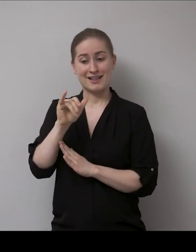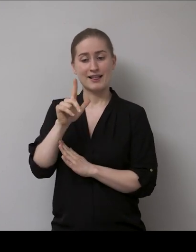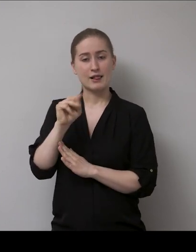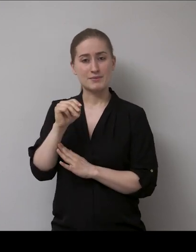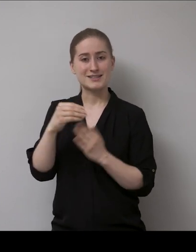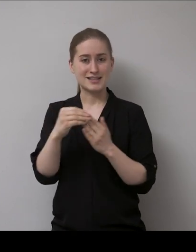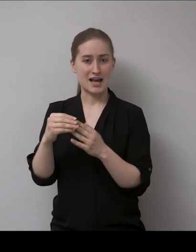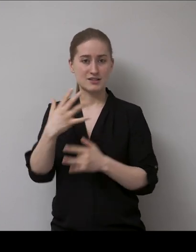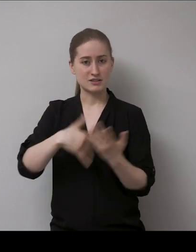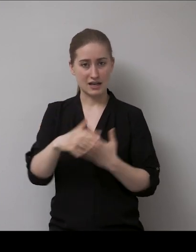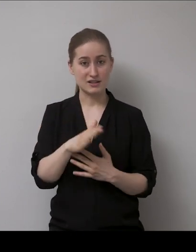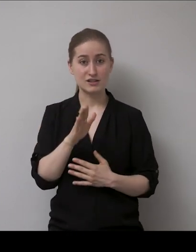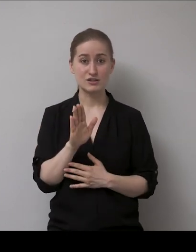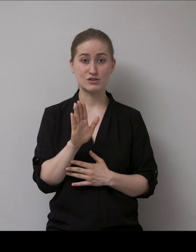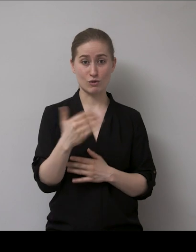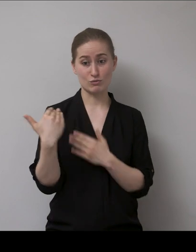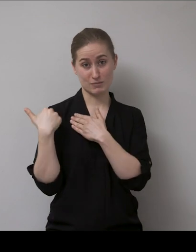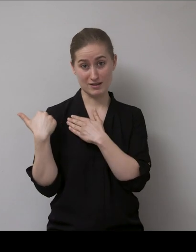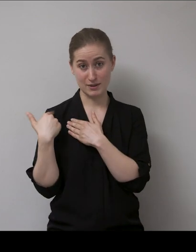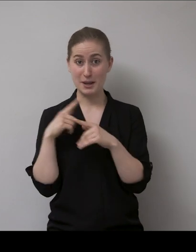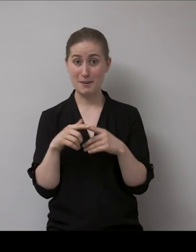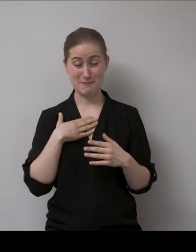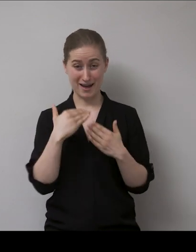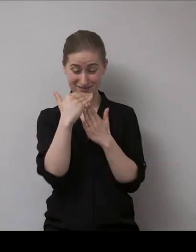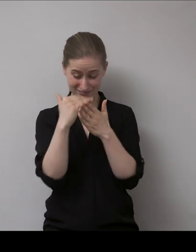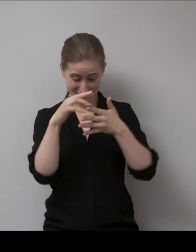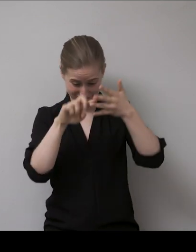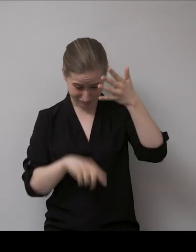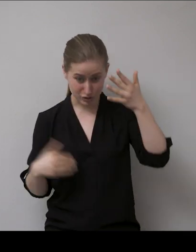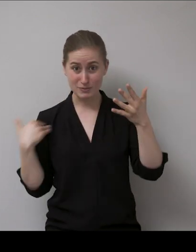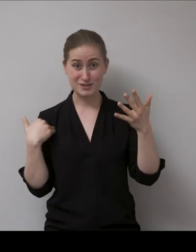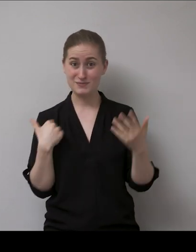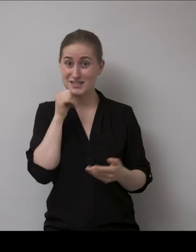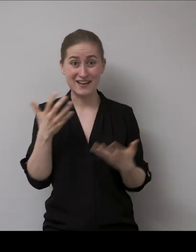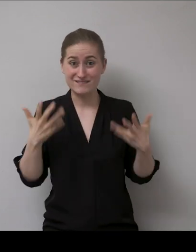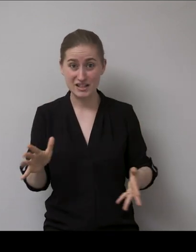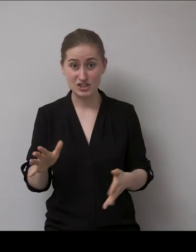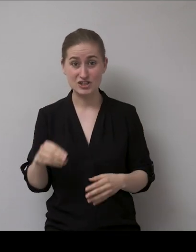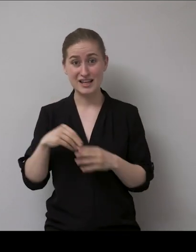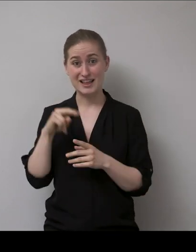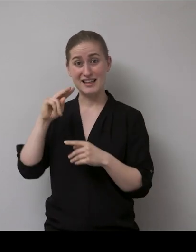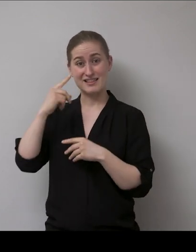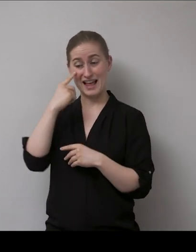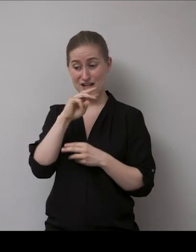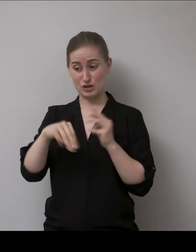but my list of responsibilities for you has not ended. In the eyes of the world, you are Johns Hopkins University.